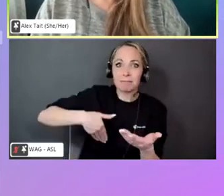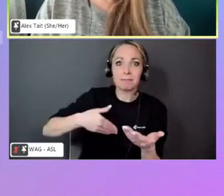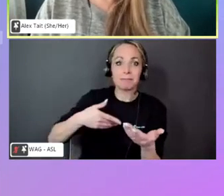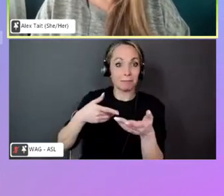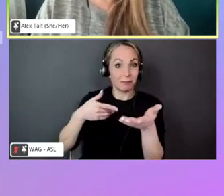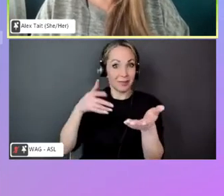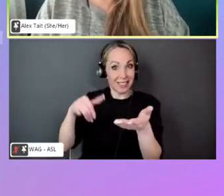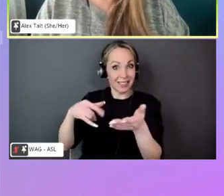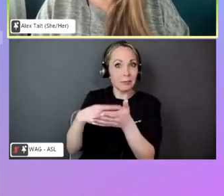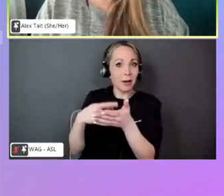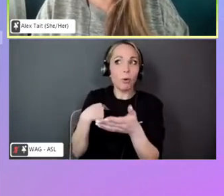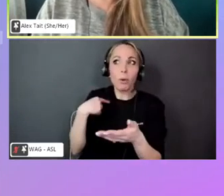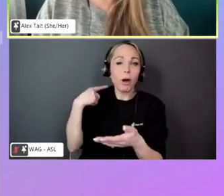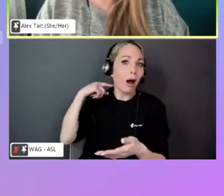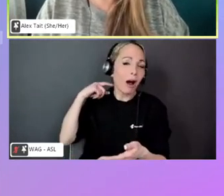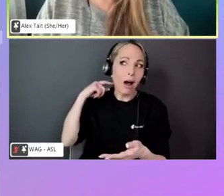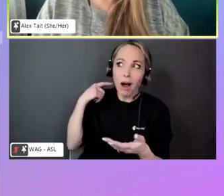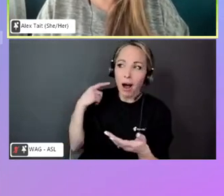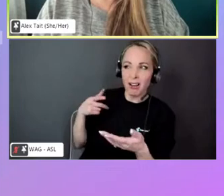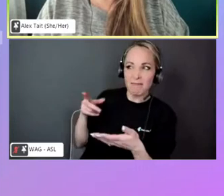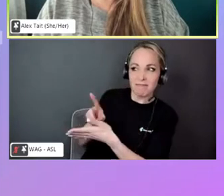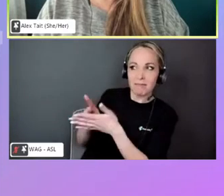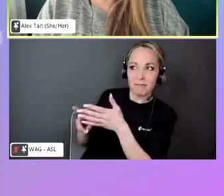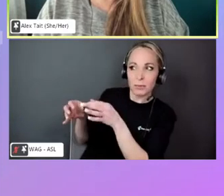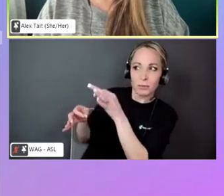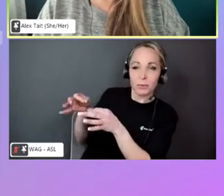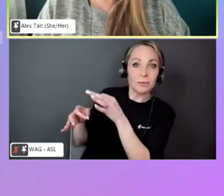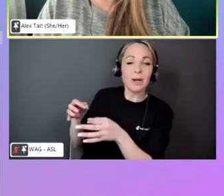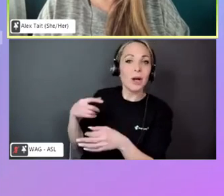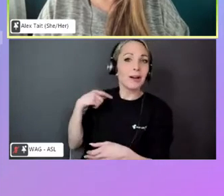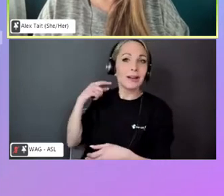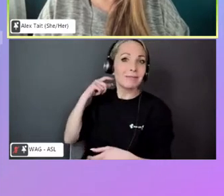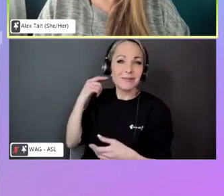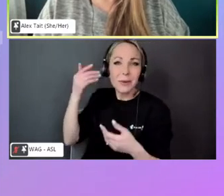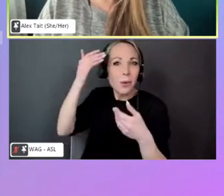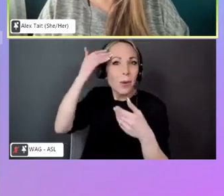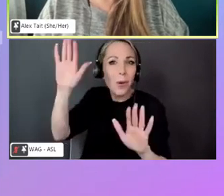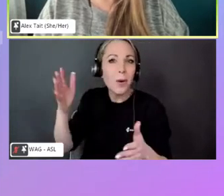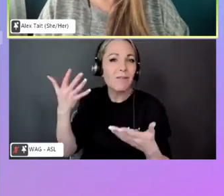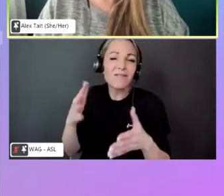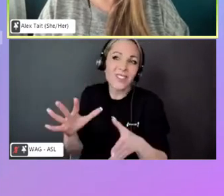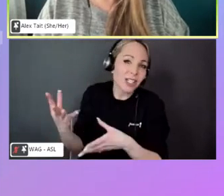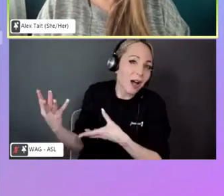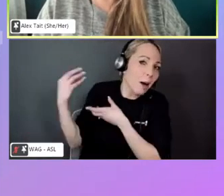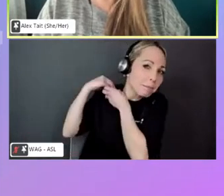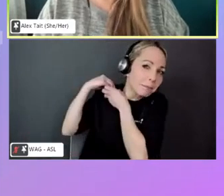familiarity bias. And the concept that we make things for ourselves. Unconscious bias is when our brains make quick